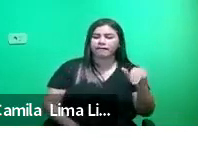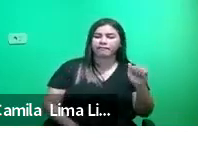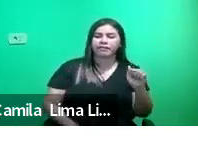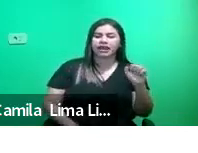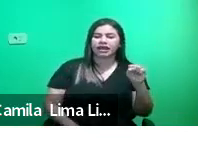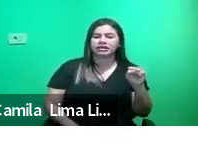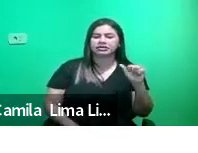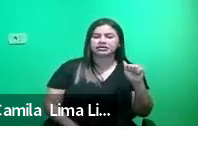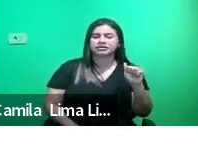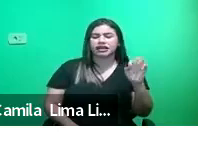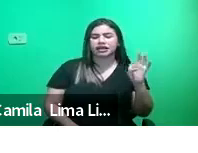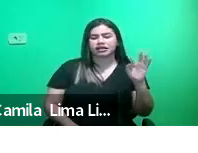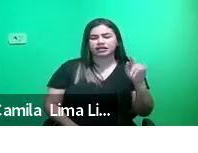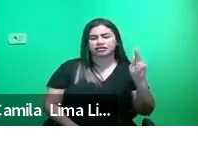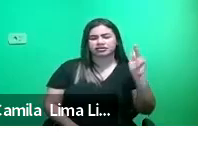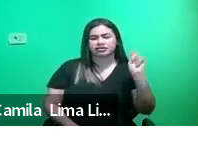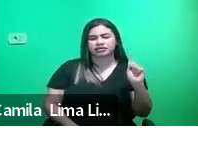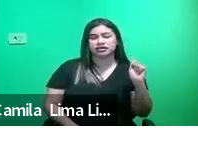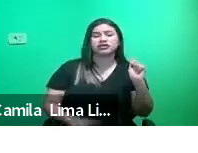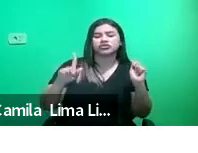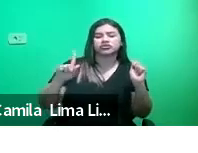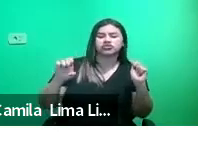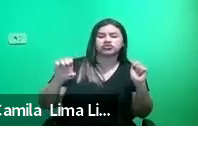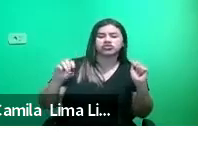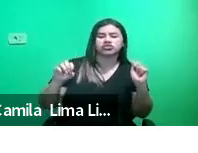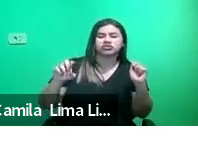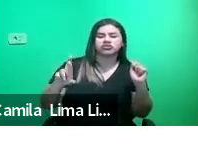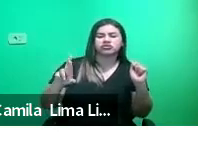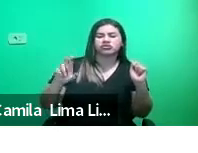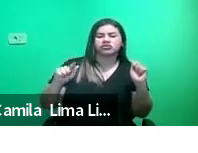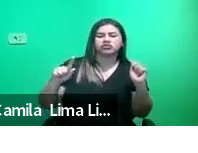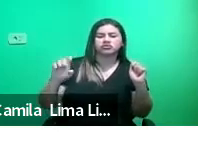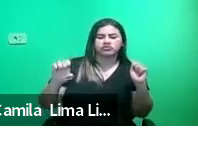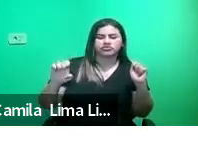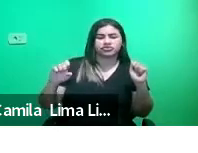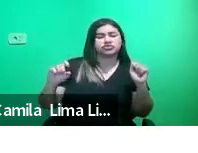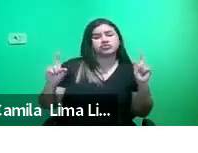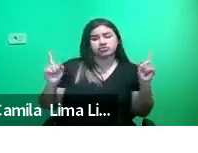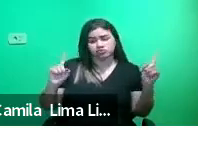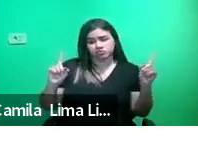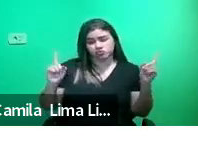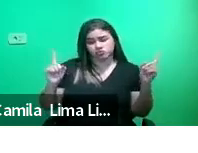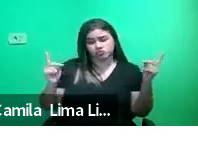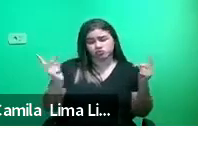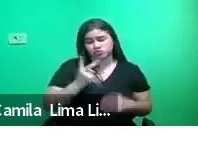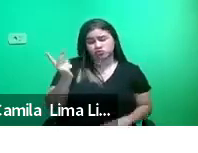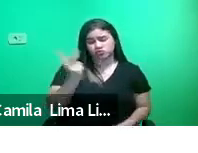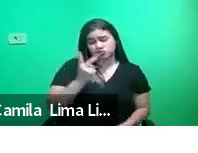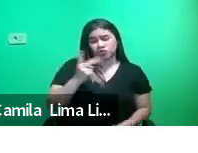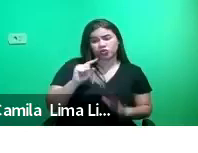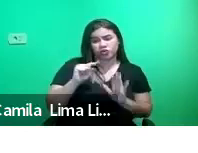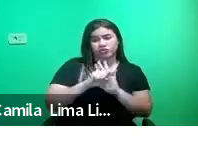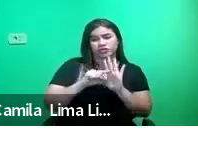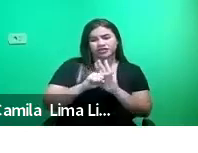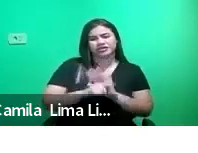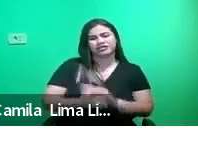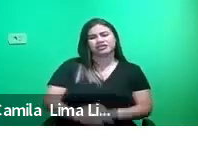nd Massacre, who are nd Massacre, who are not, who ay have the Heroda? I do ay have the Heroda ideological problems, but they're not seeing all of seeing all of this through this prism